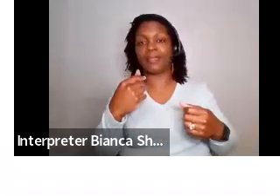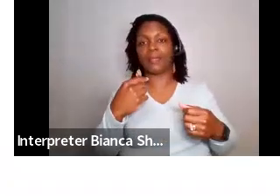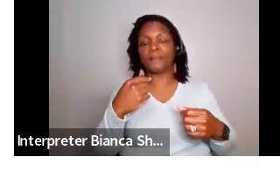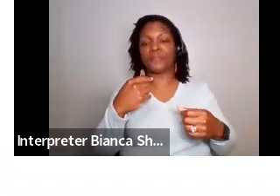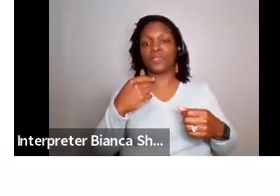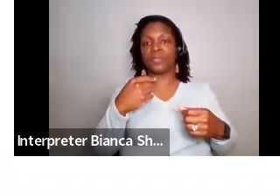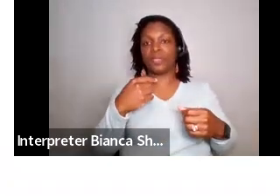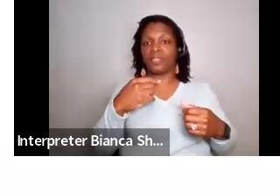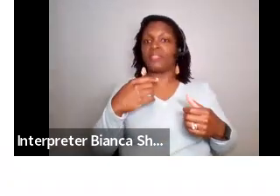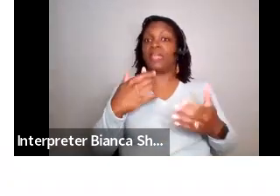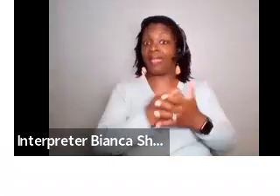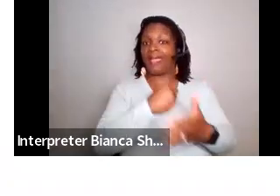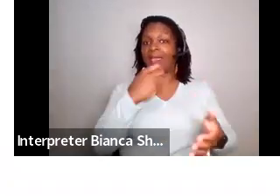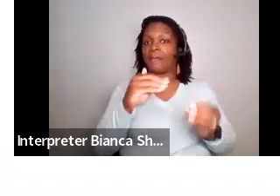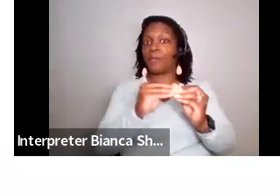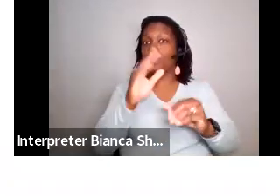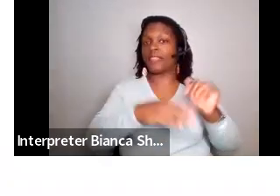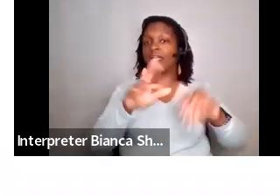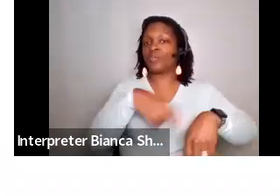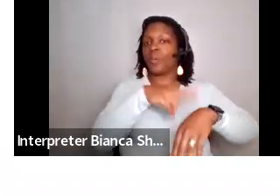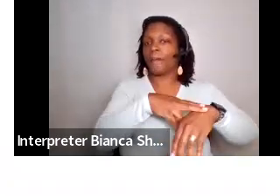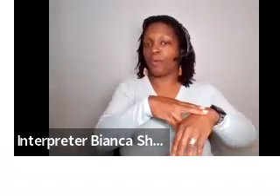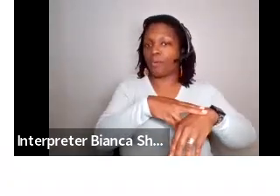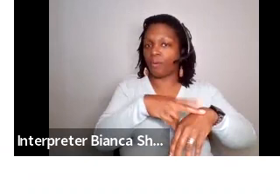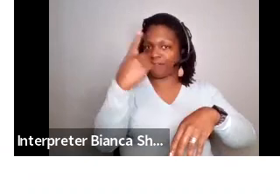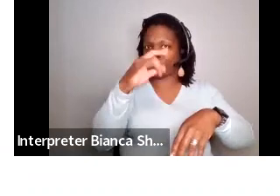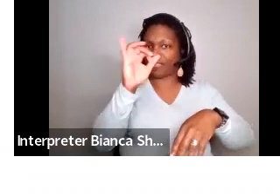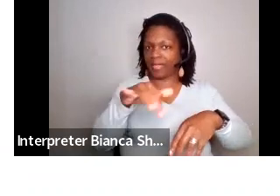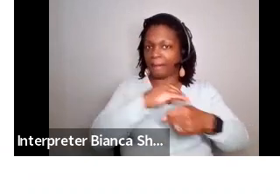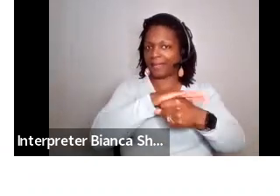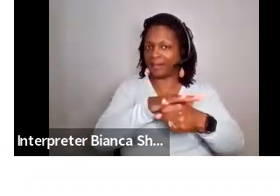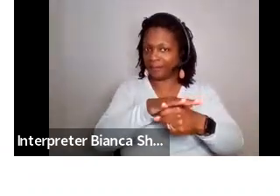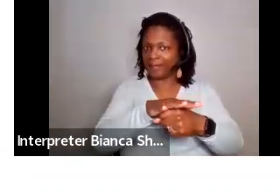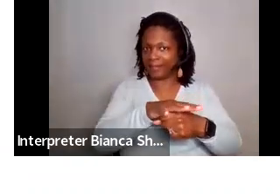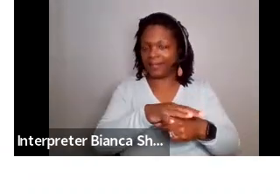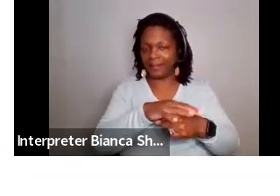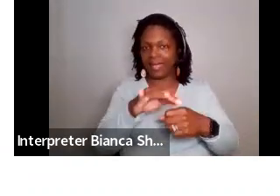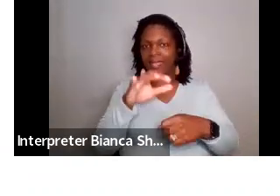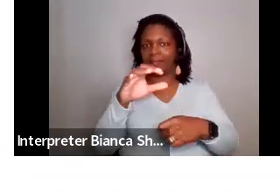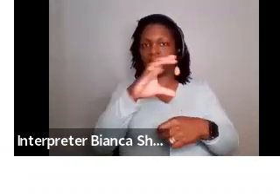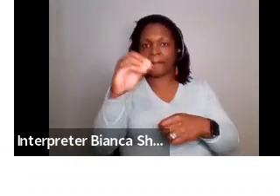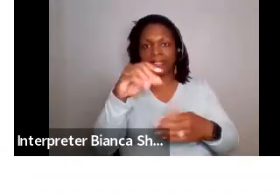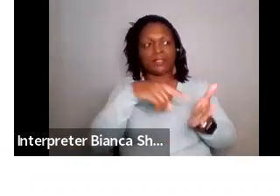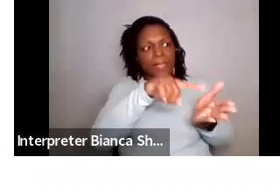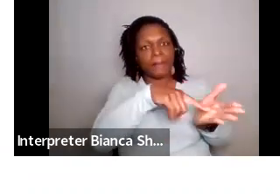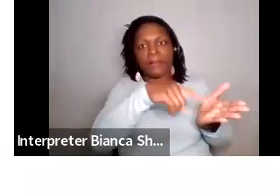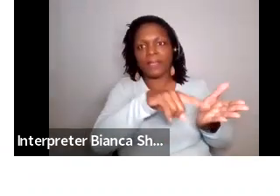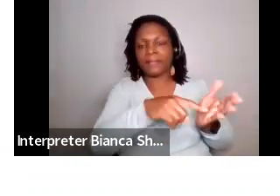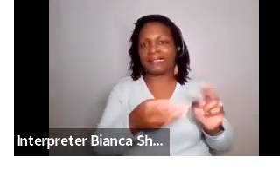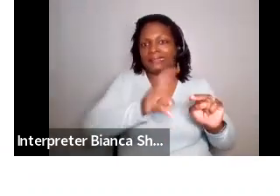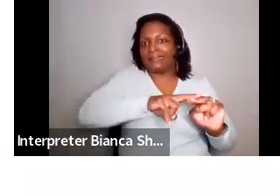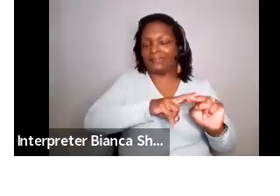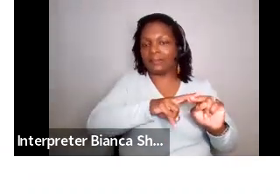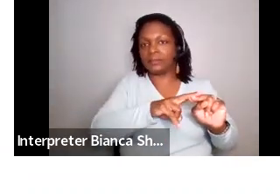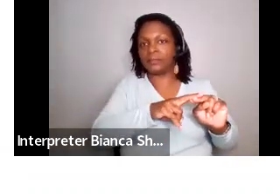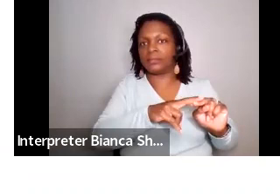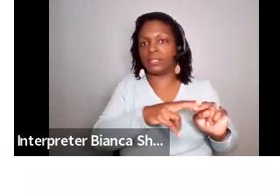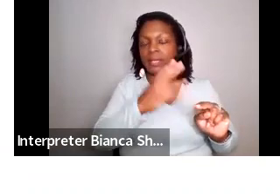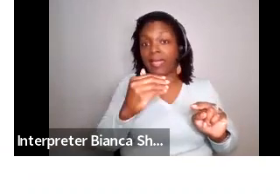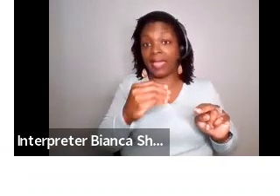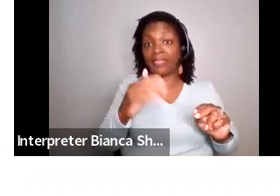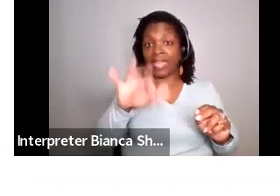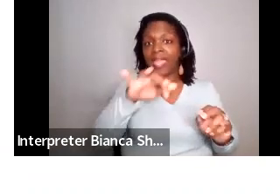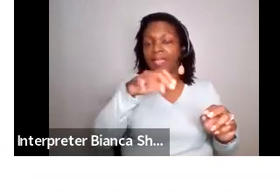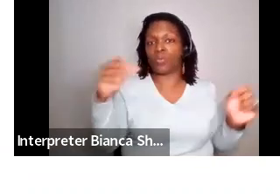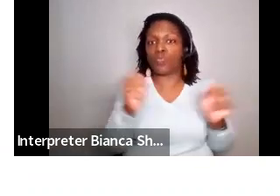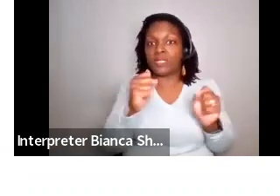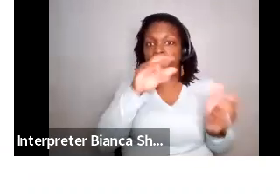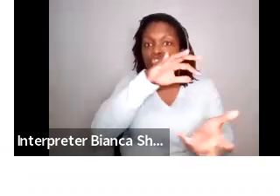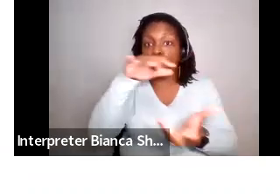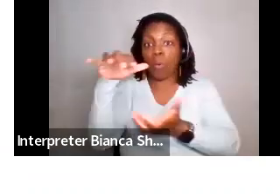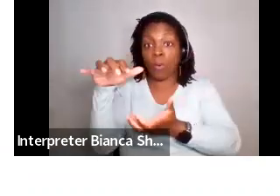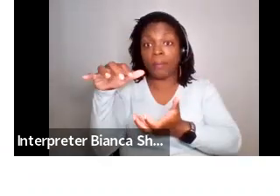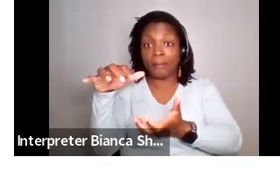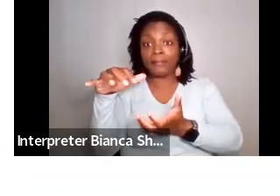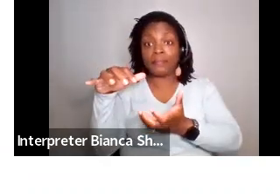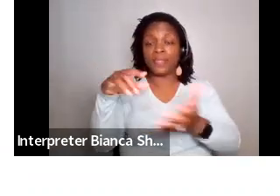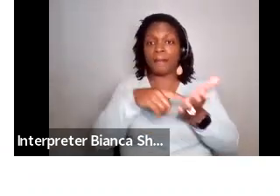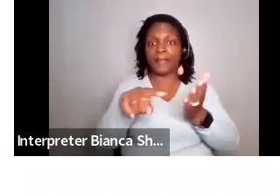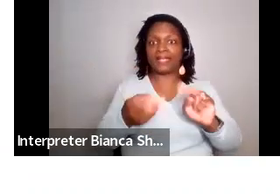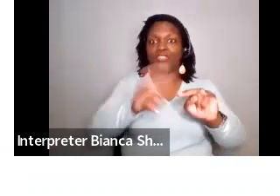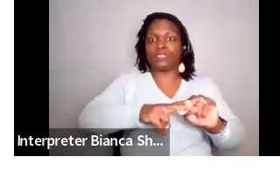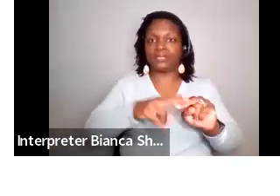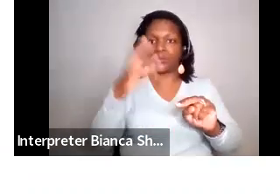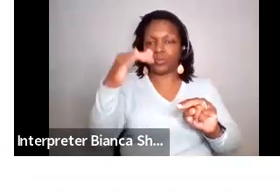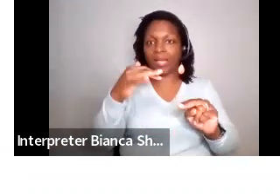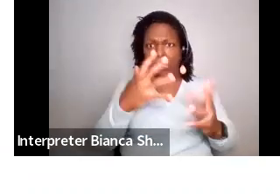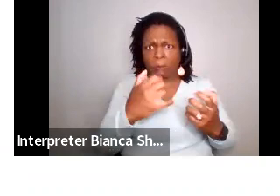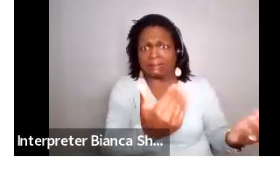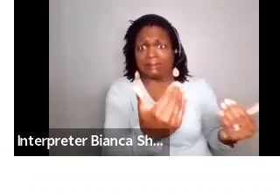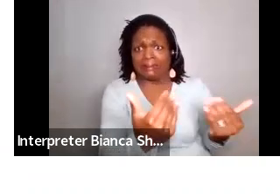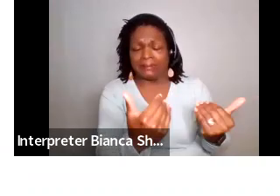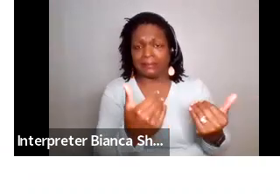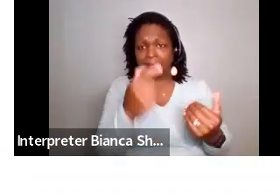They were paid more than their normal right. And then we have like a winter storm that came in. and at that point they were paid several dollars an hour just to come into work to make sure they kept that store, open and just those those slight differences